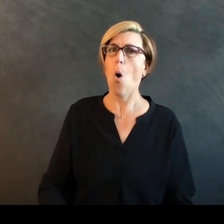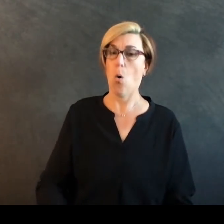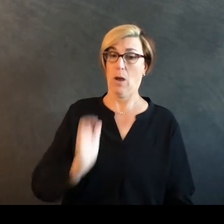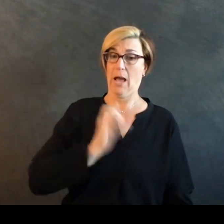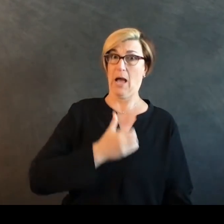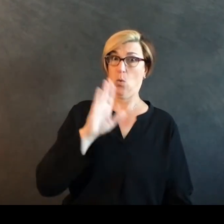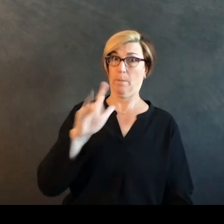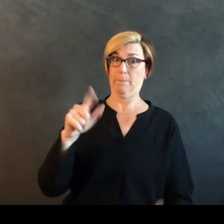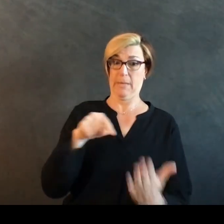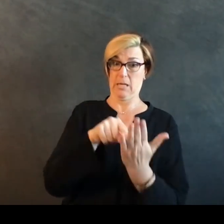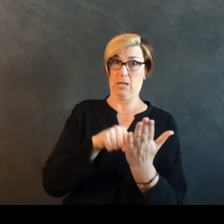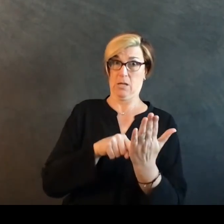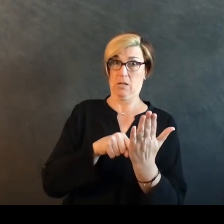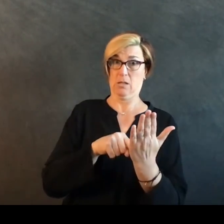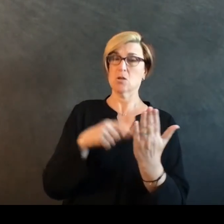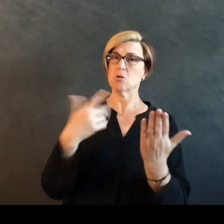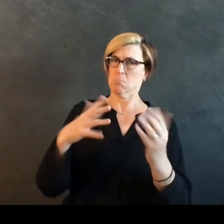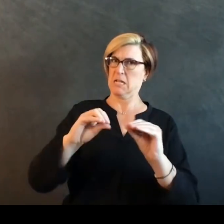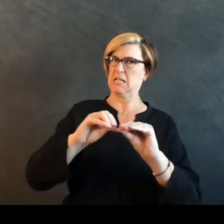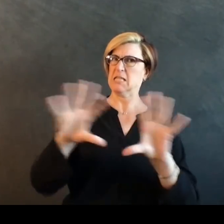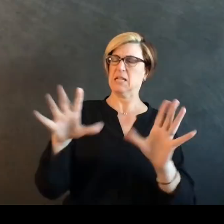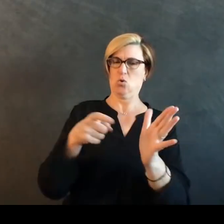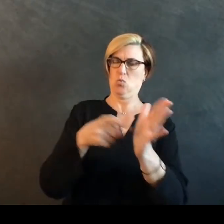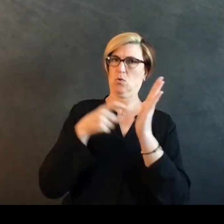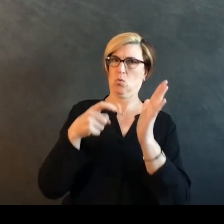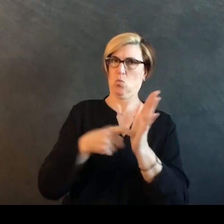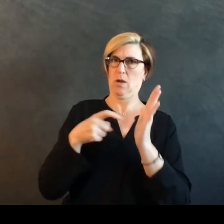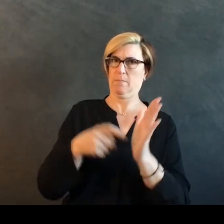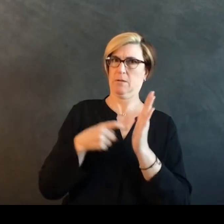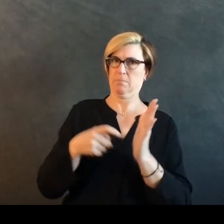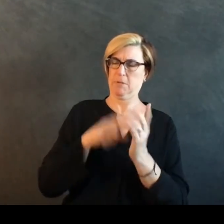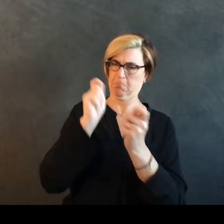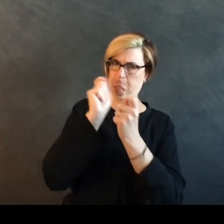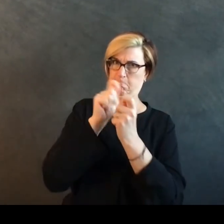was a bipartisan requirement one anything we do with the airlines they